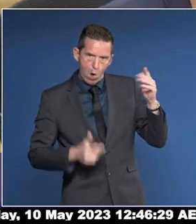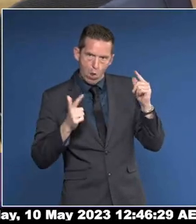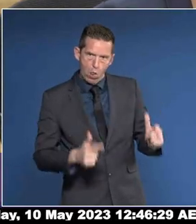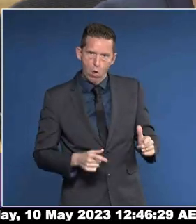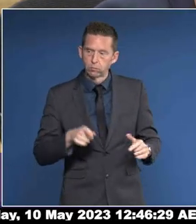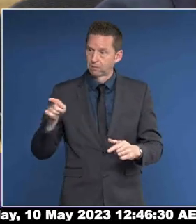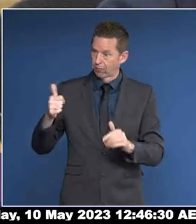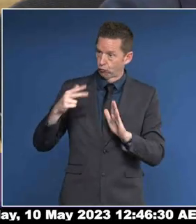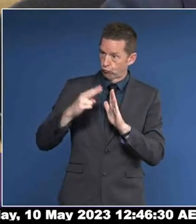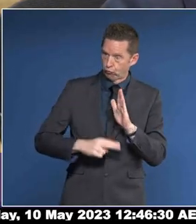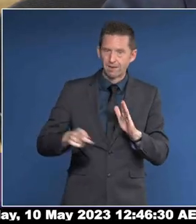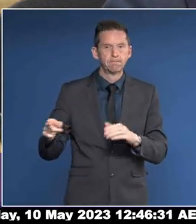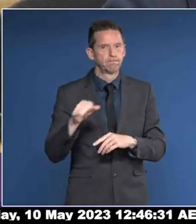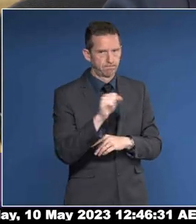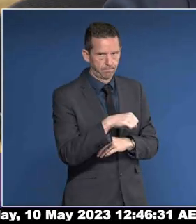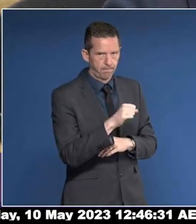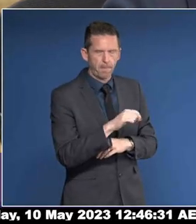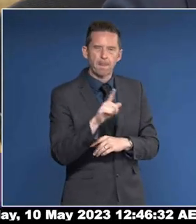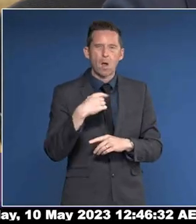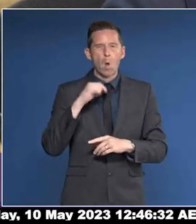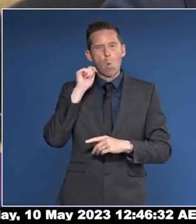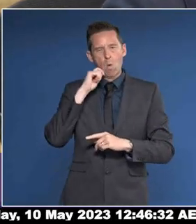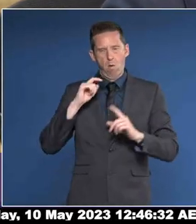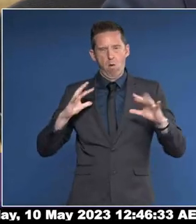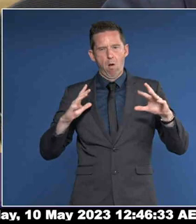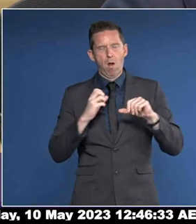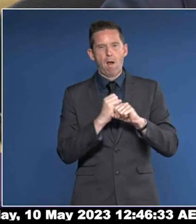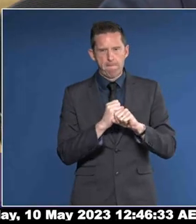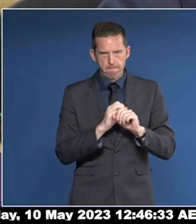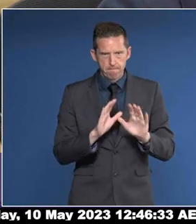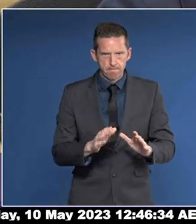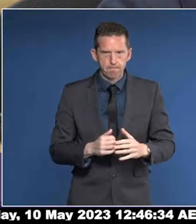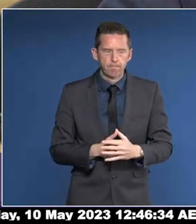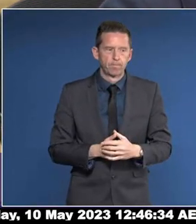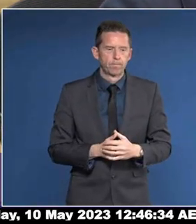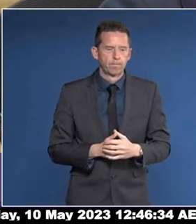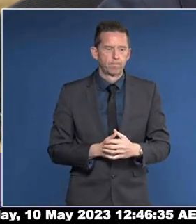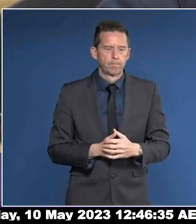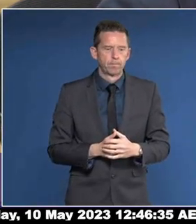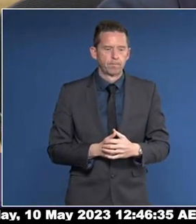Can I summarise it this way - in summarising, not intending to minimise any of